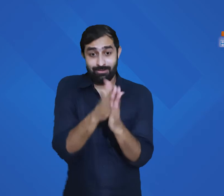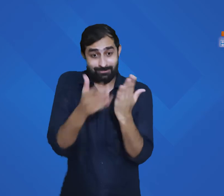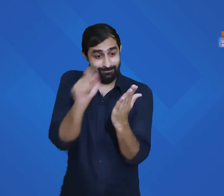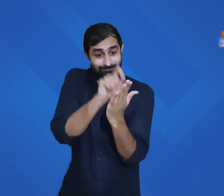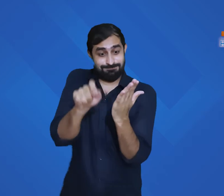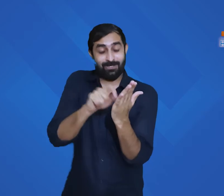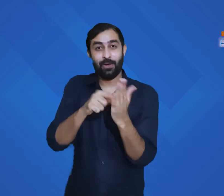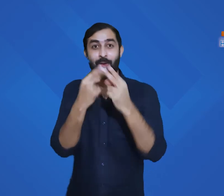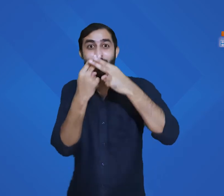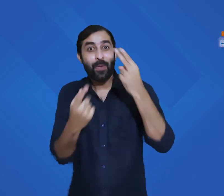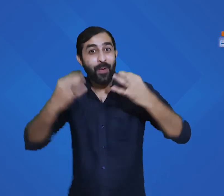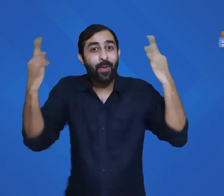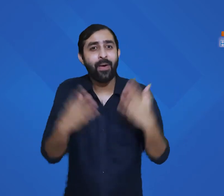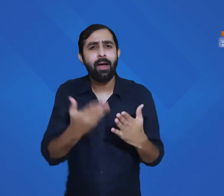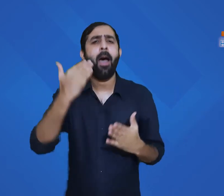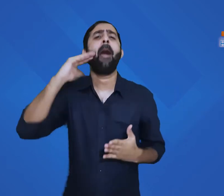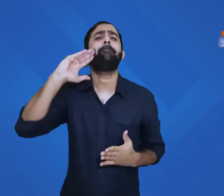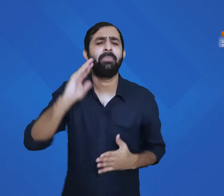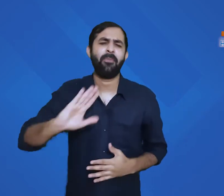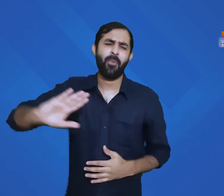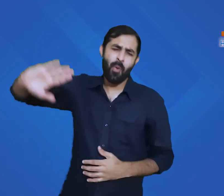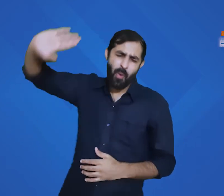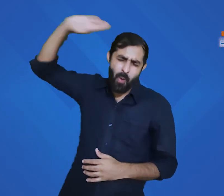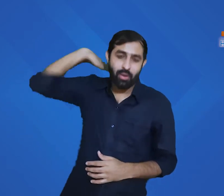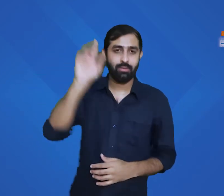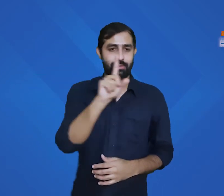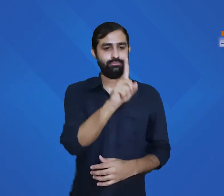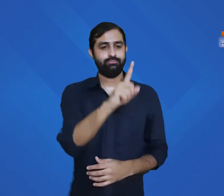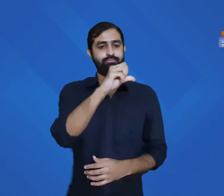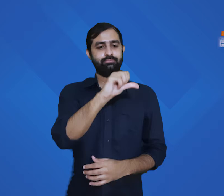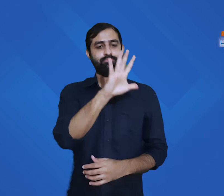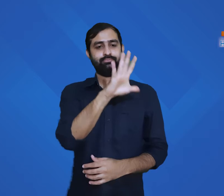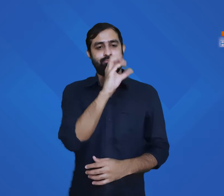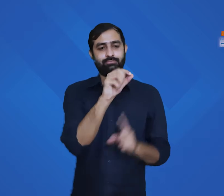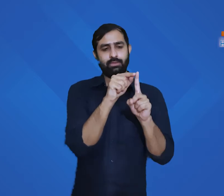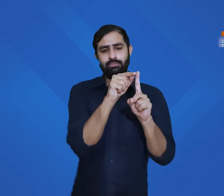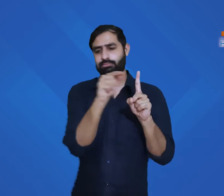The period of this movement was approximately from the late 1950s